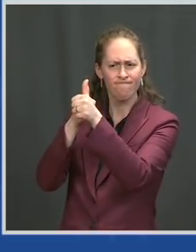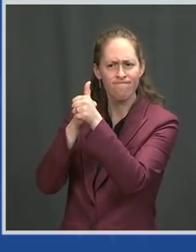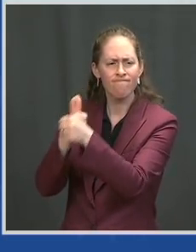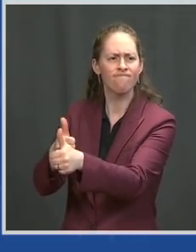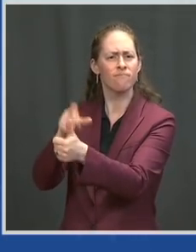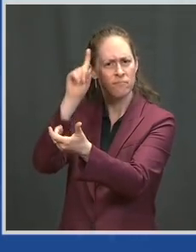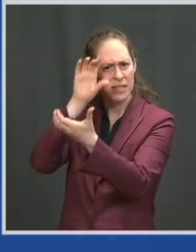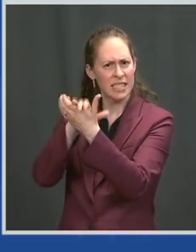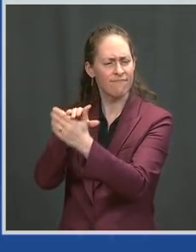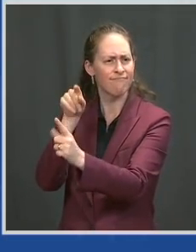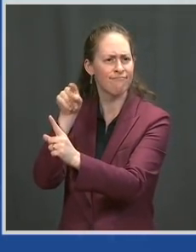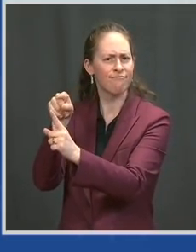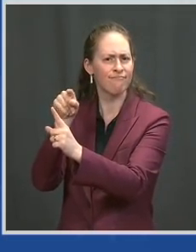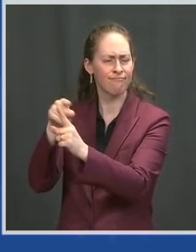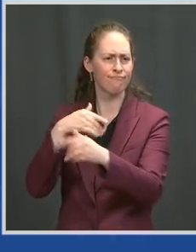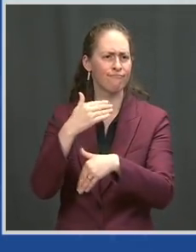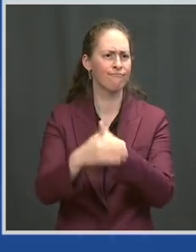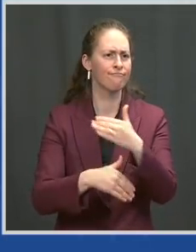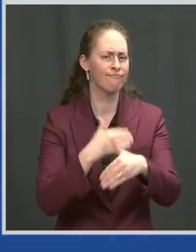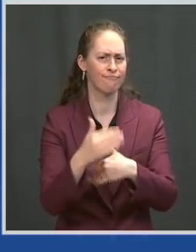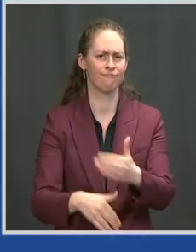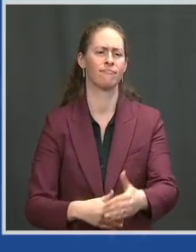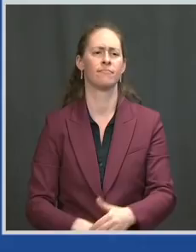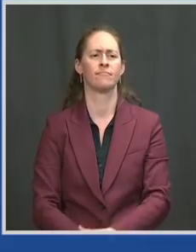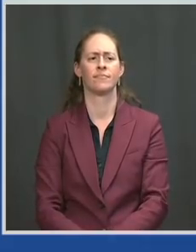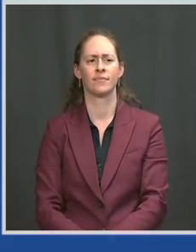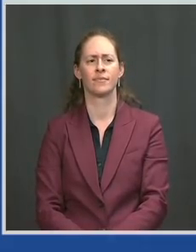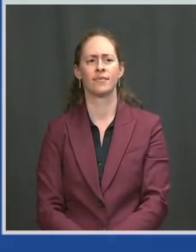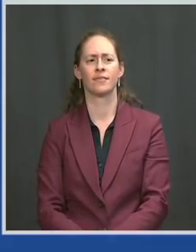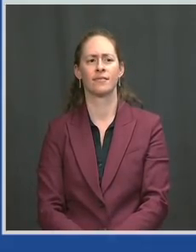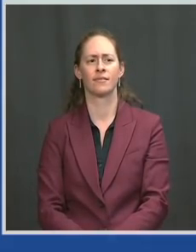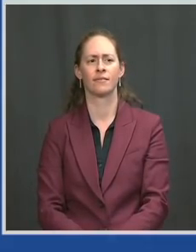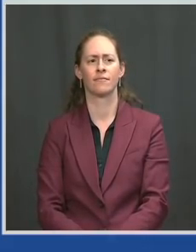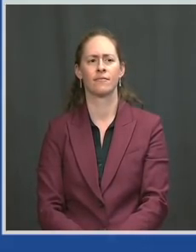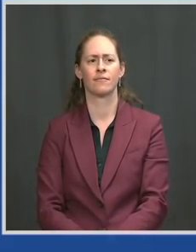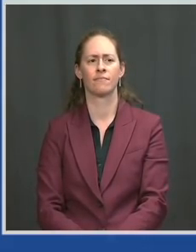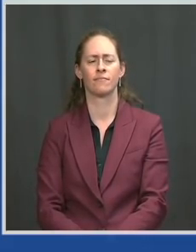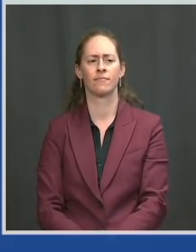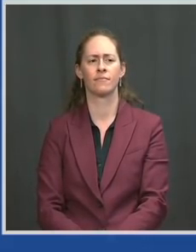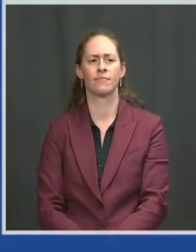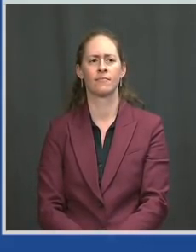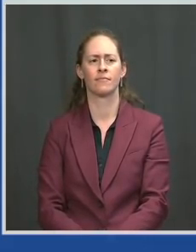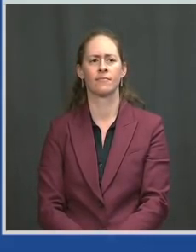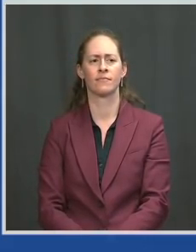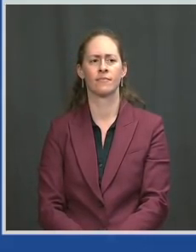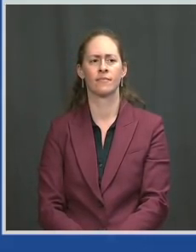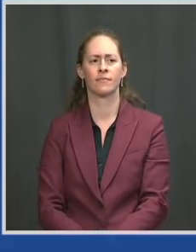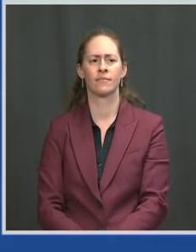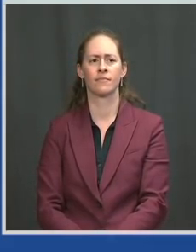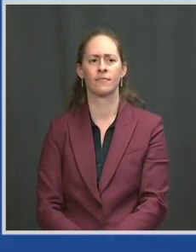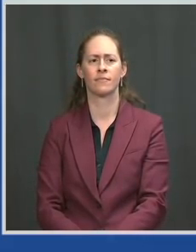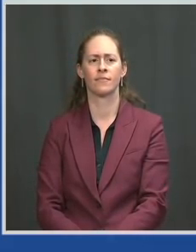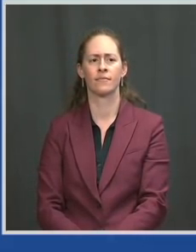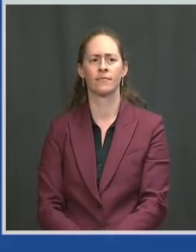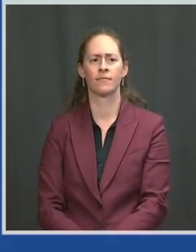that you want us to close in on -- 70 percent of adults in Maine having received at least one dose of COVID-19 vaccine --